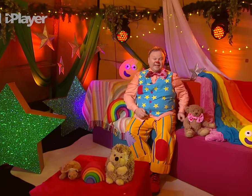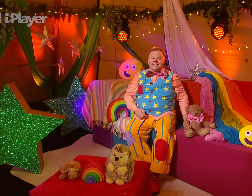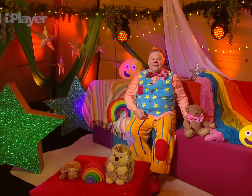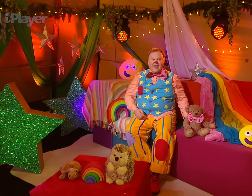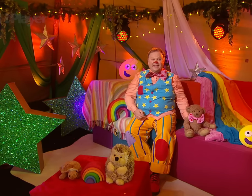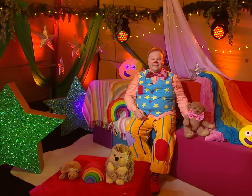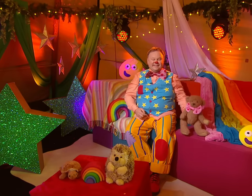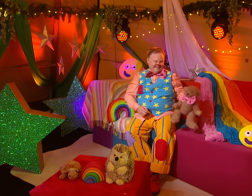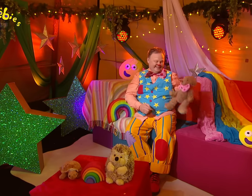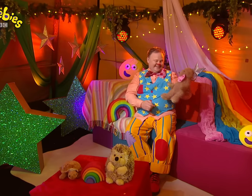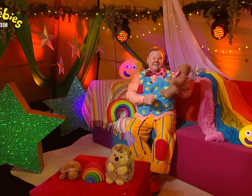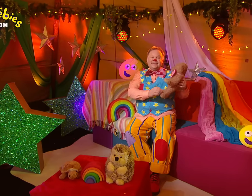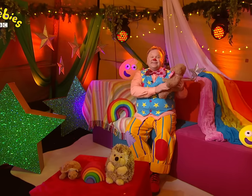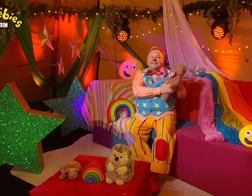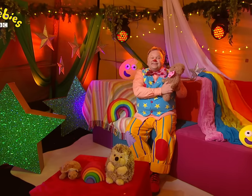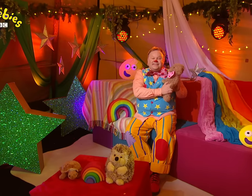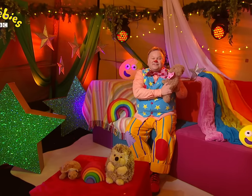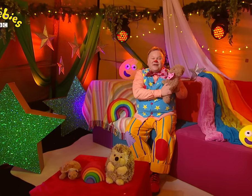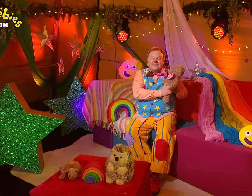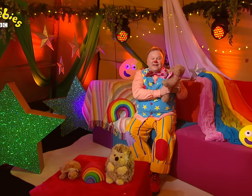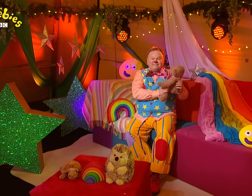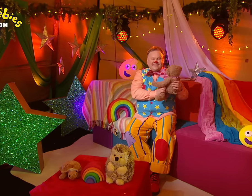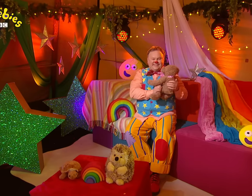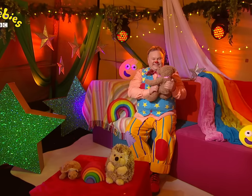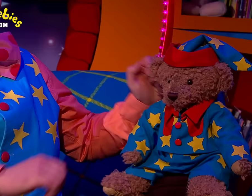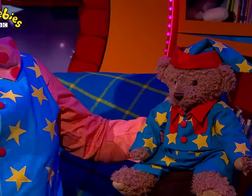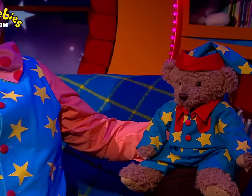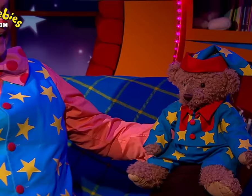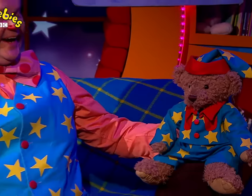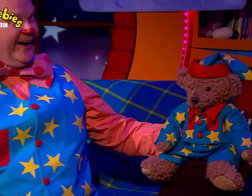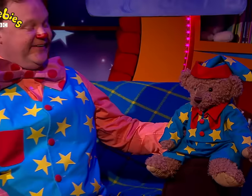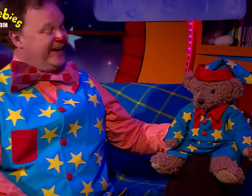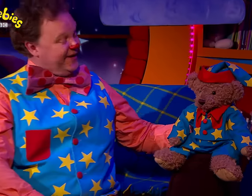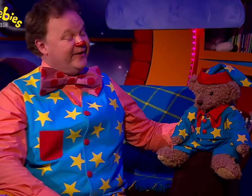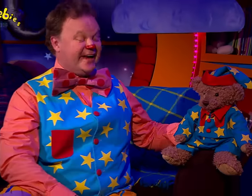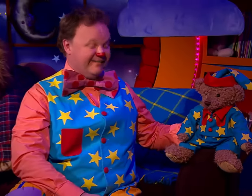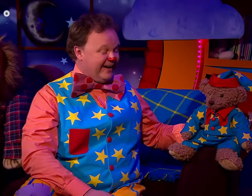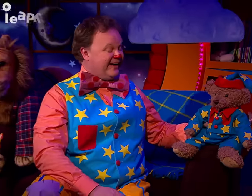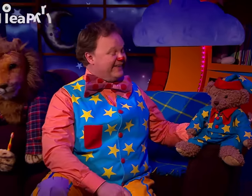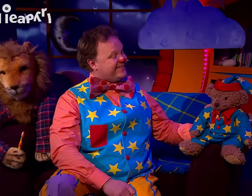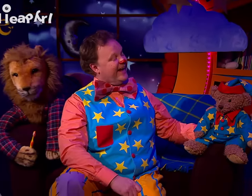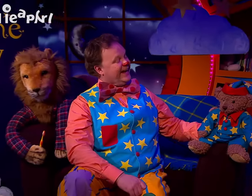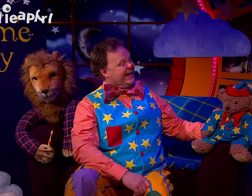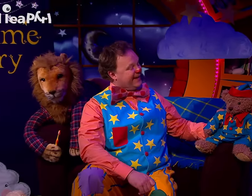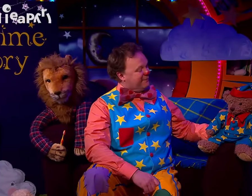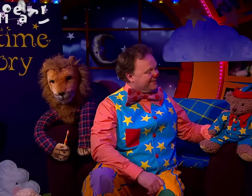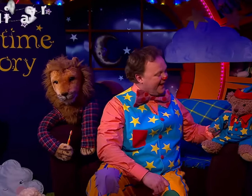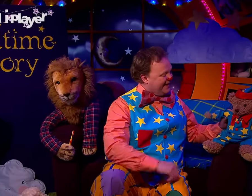until then sweet dreams there you go you're looking very snuggly tumble ted